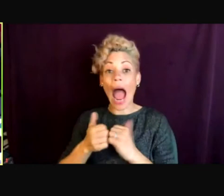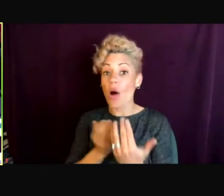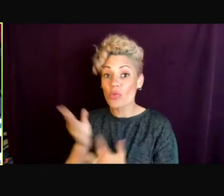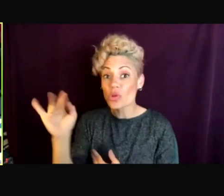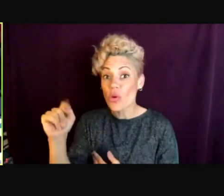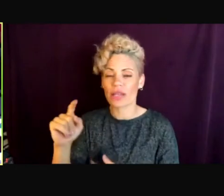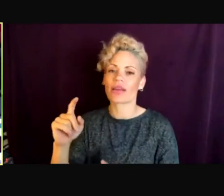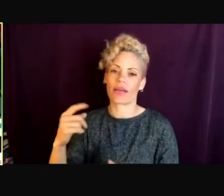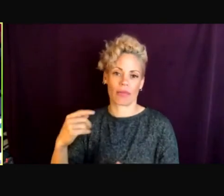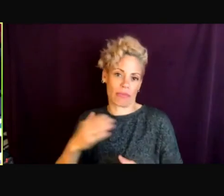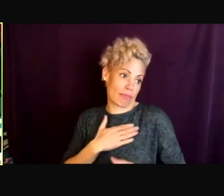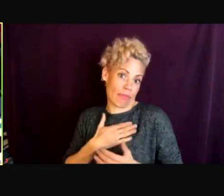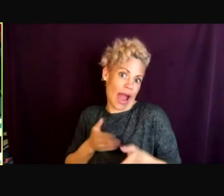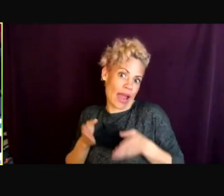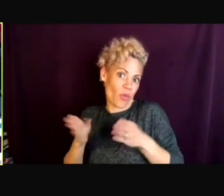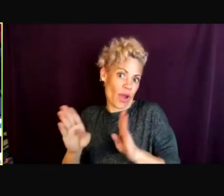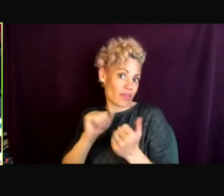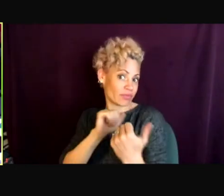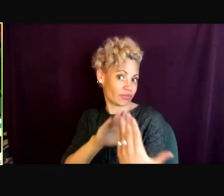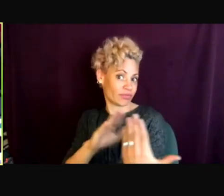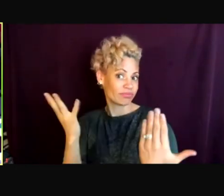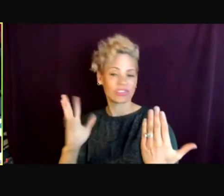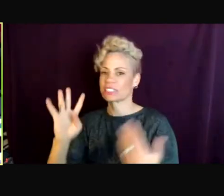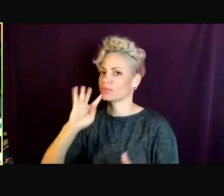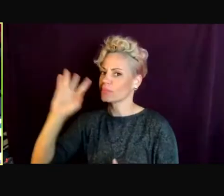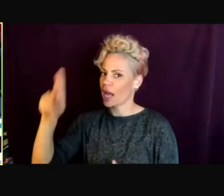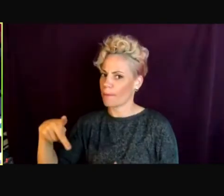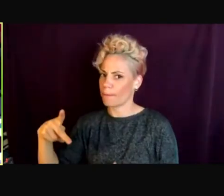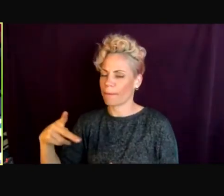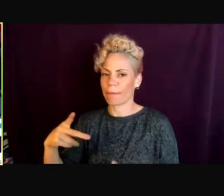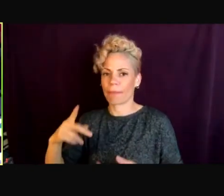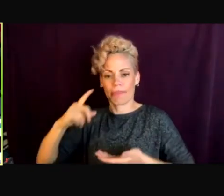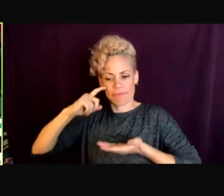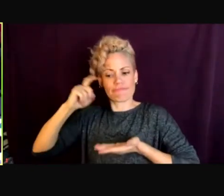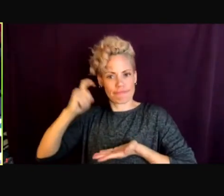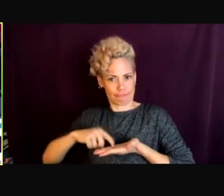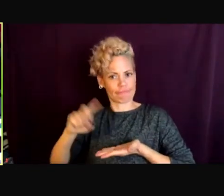is to acknowledge your disability when appropriate.